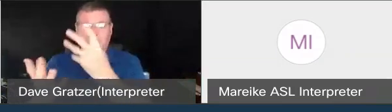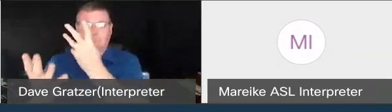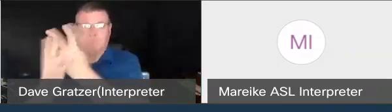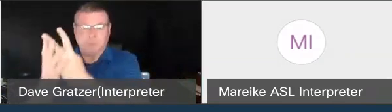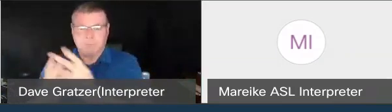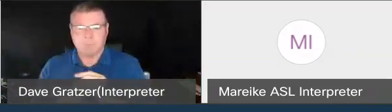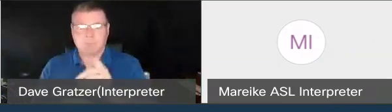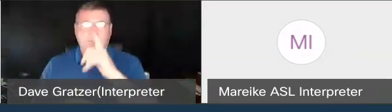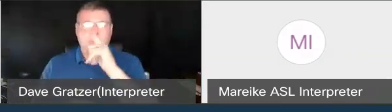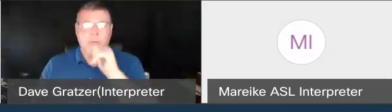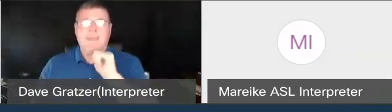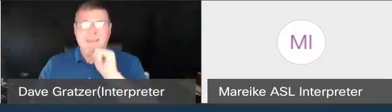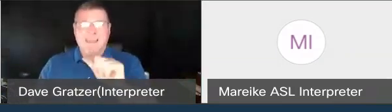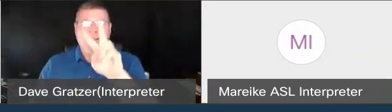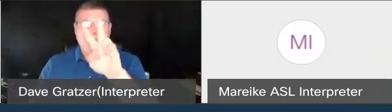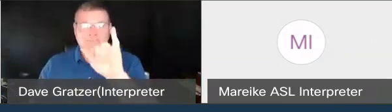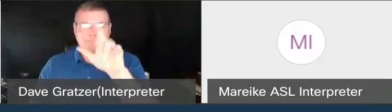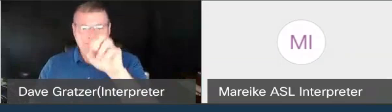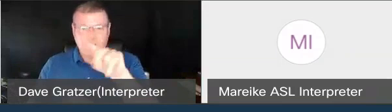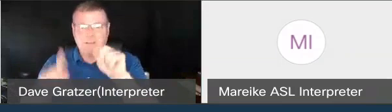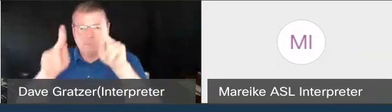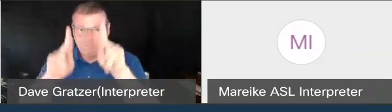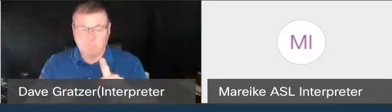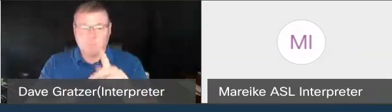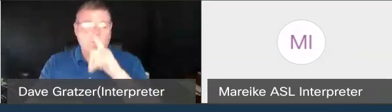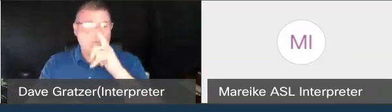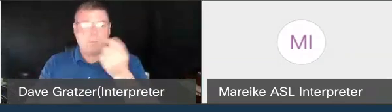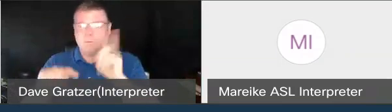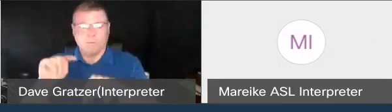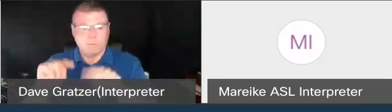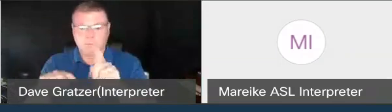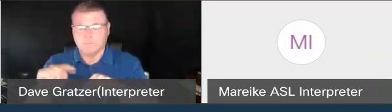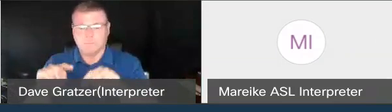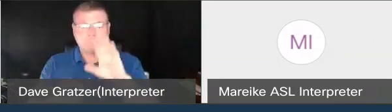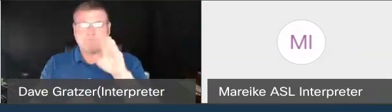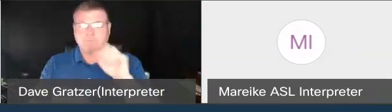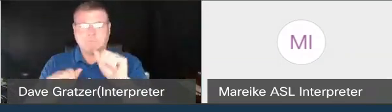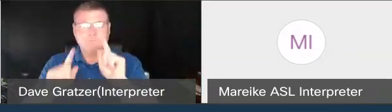who was a non-violent individual who could not otherwise be able to get home safely.